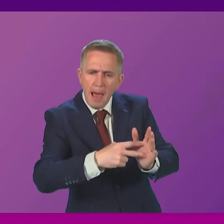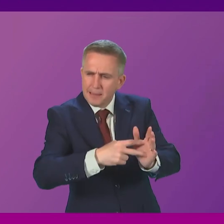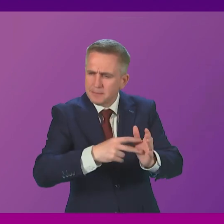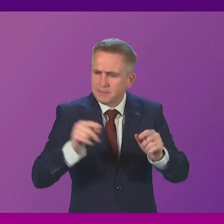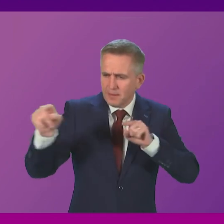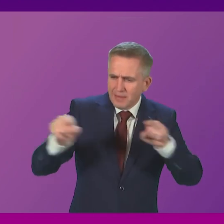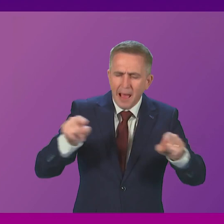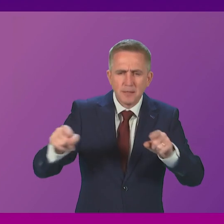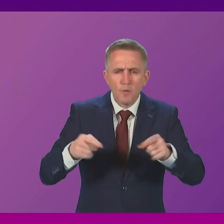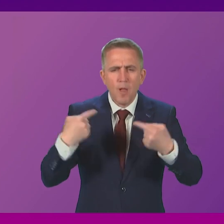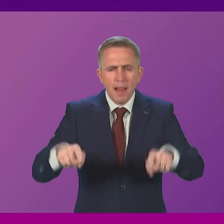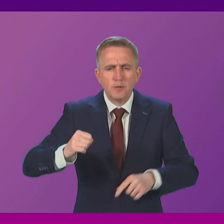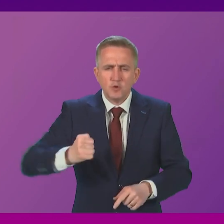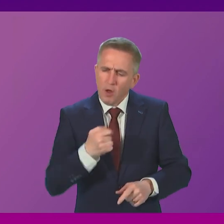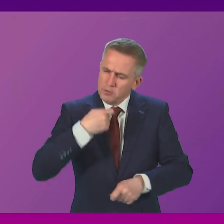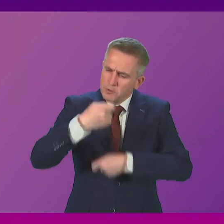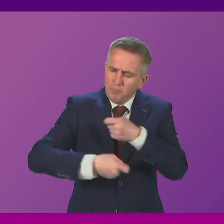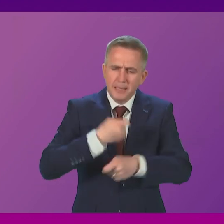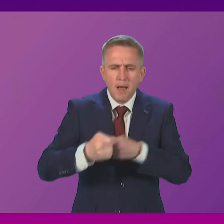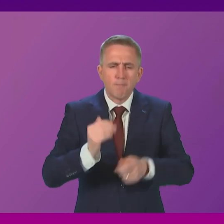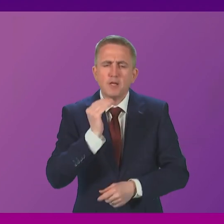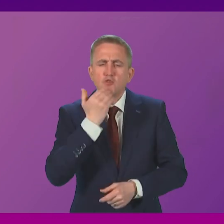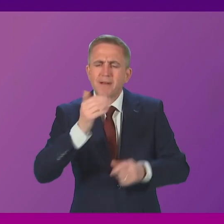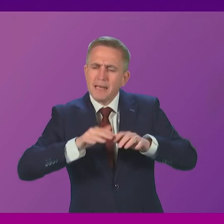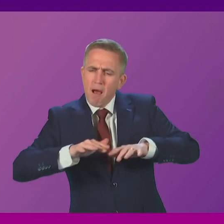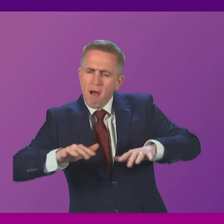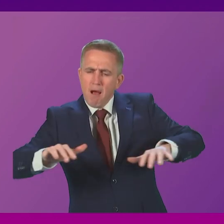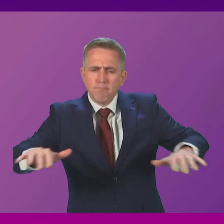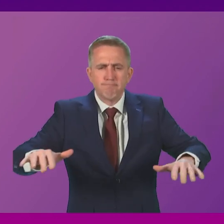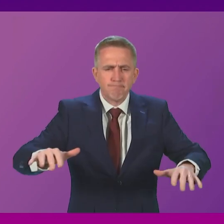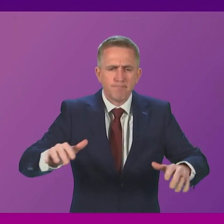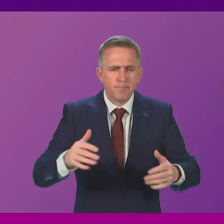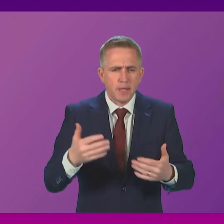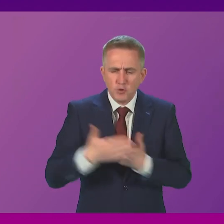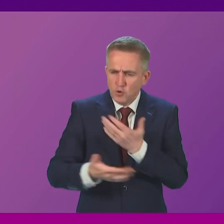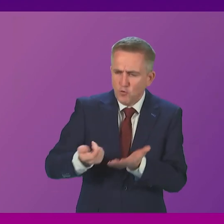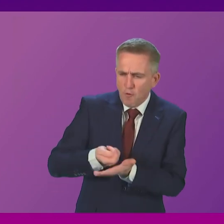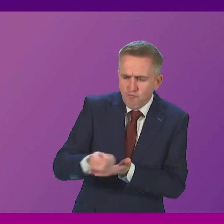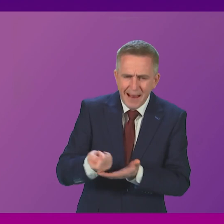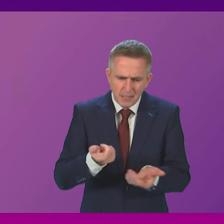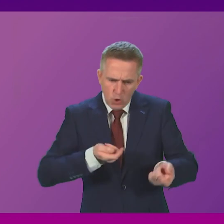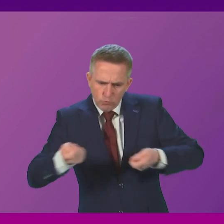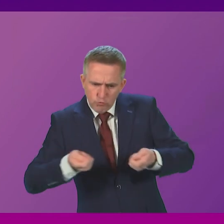greener Scotland. From bringing in permanent rent controls and new rights for tenants to delivering new social